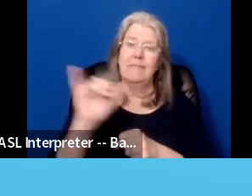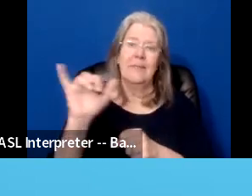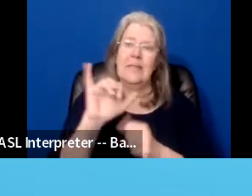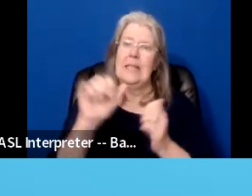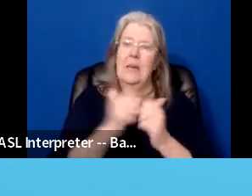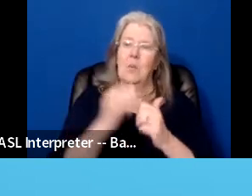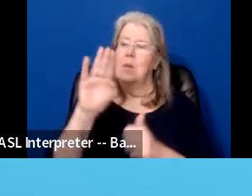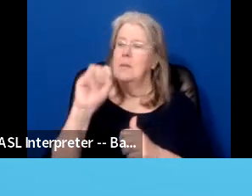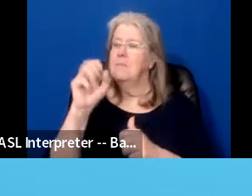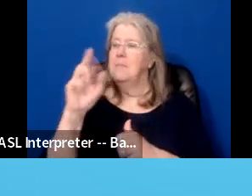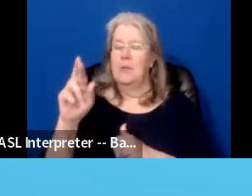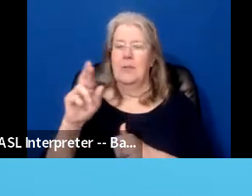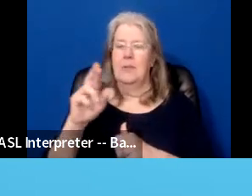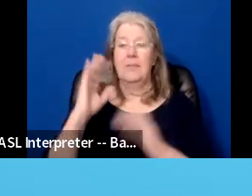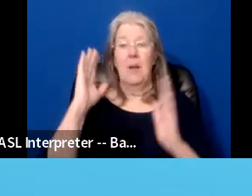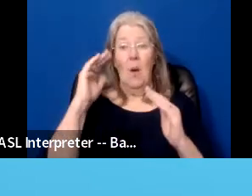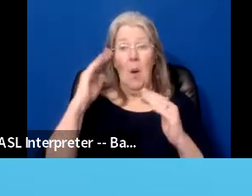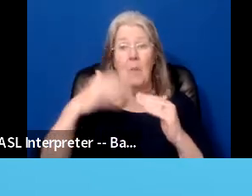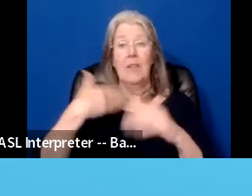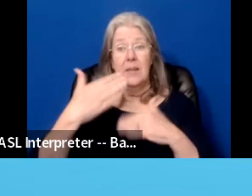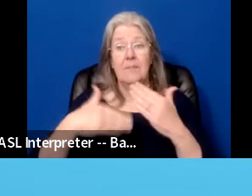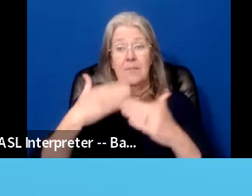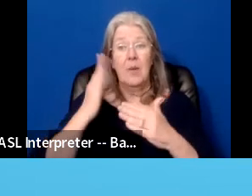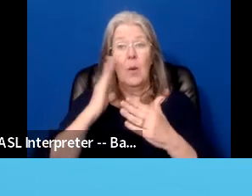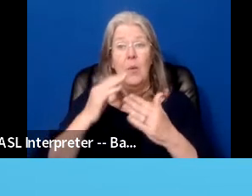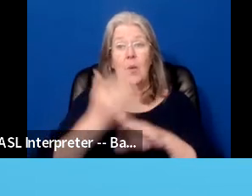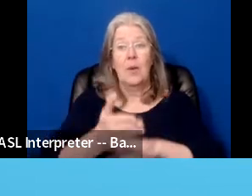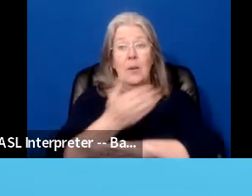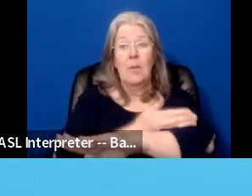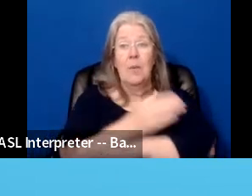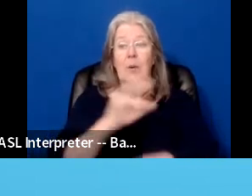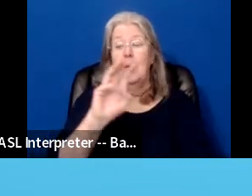and better vaccines, but right now we're just trying to stay one step ahead of the virus.